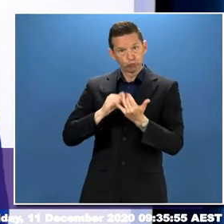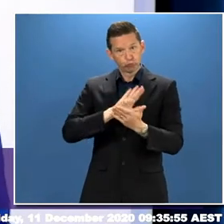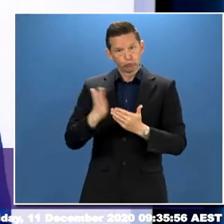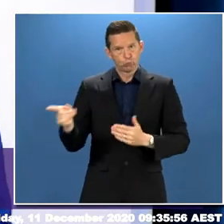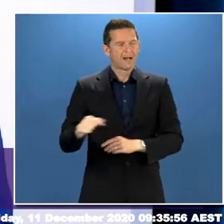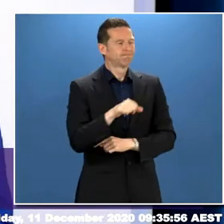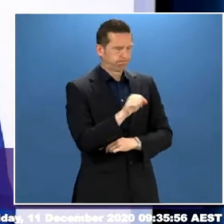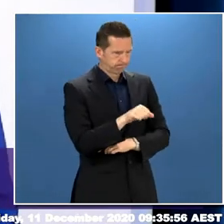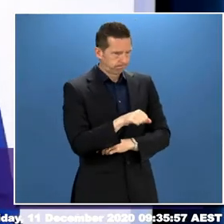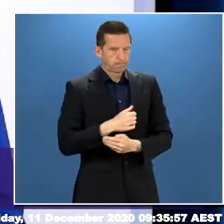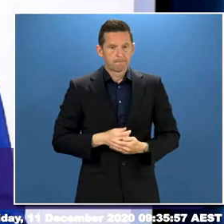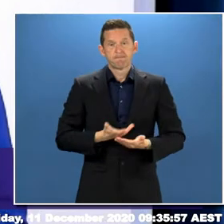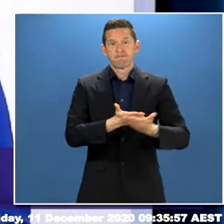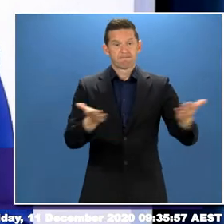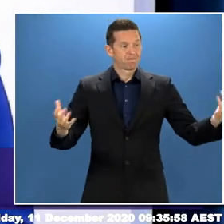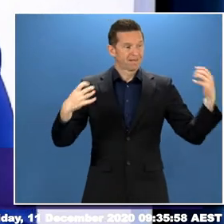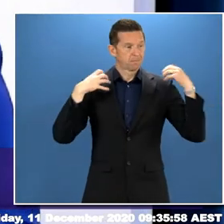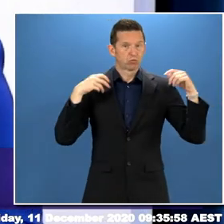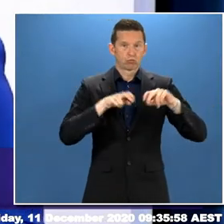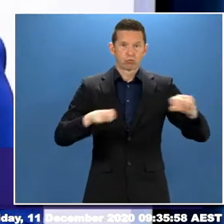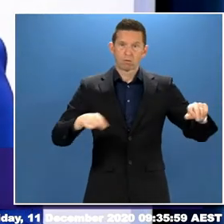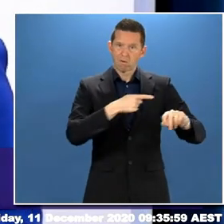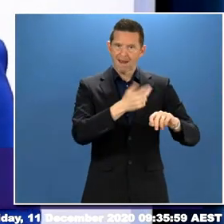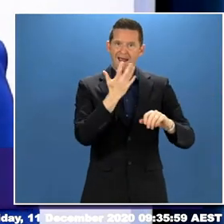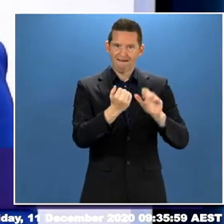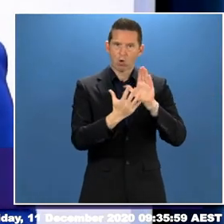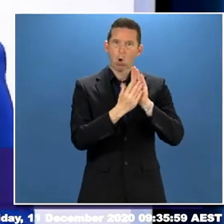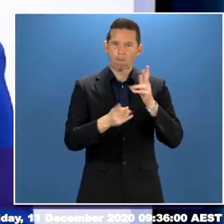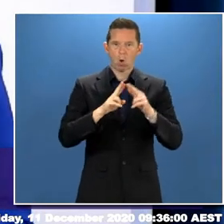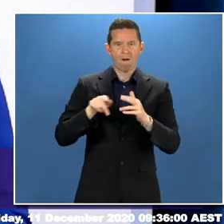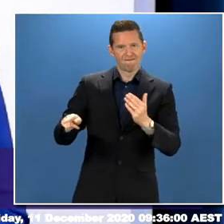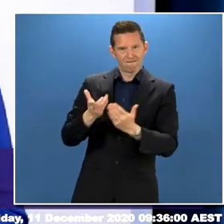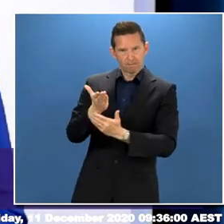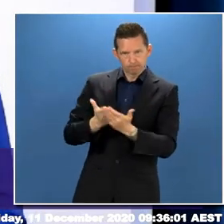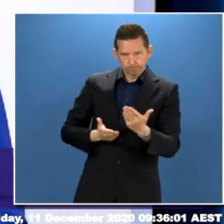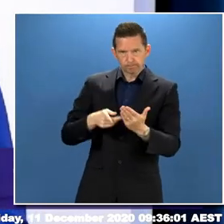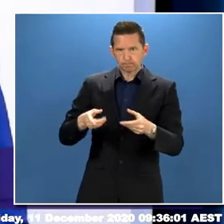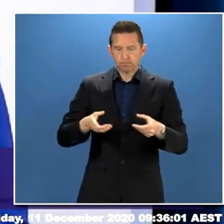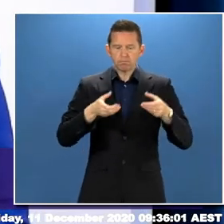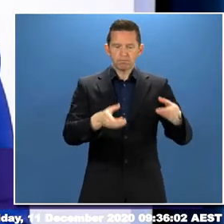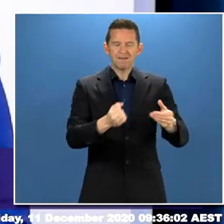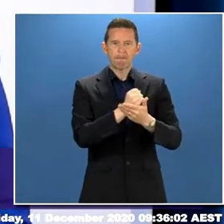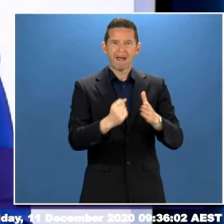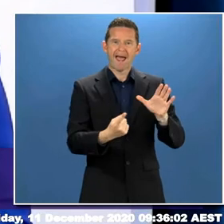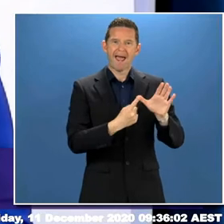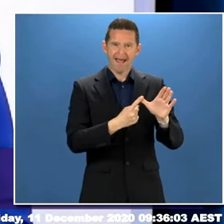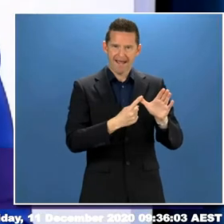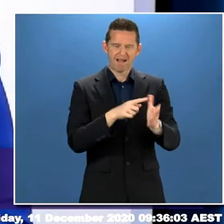Commissioners, you have a copy of the statement which is in Tender Bundle A at Tab 40.